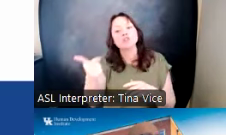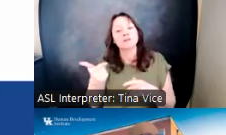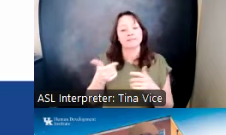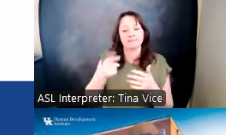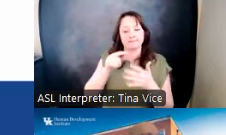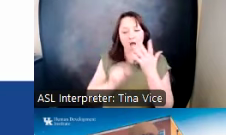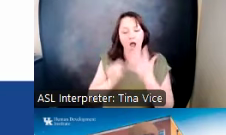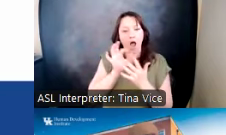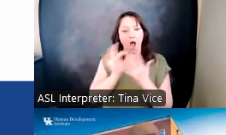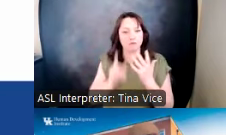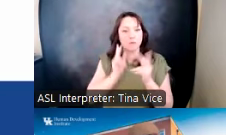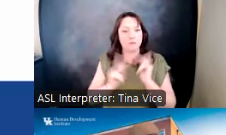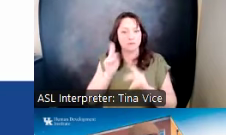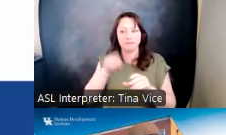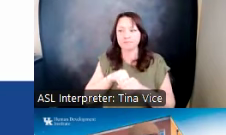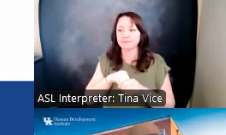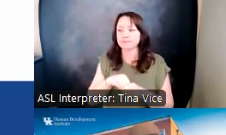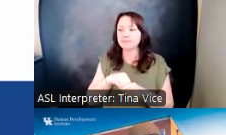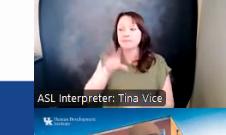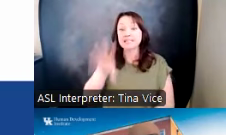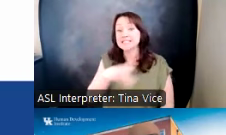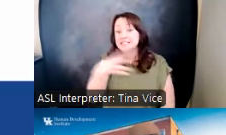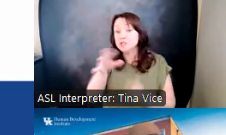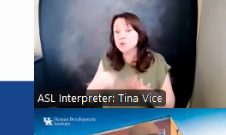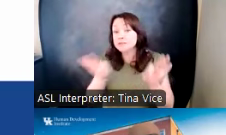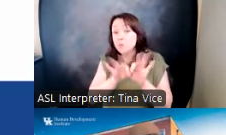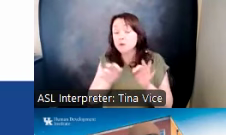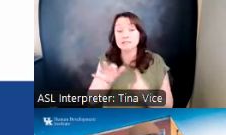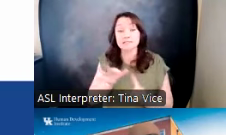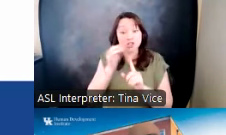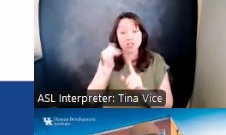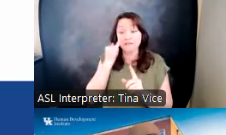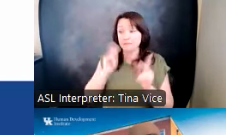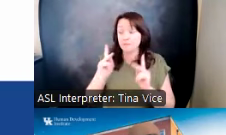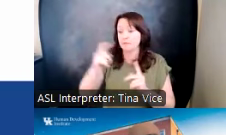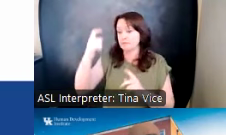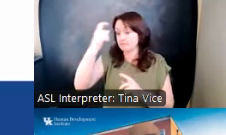Schedule is really important especially in supporting people with disabilities that need to be mindful of uh early